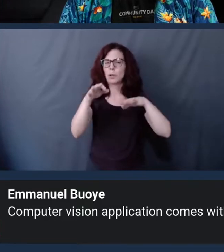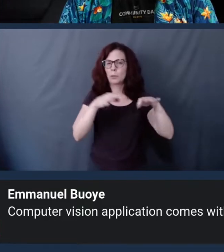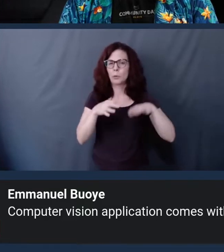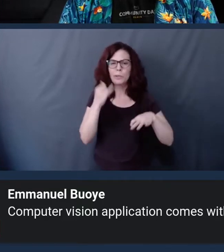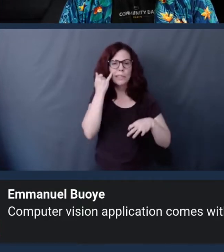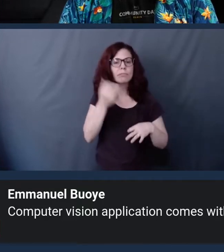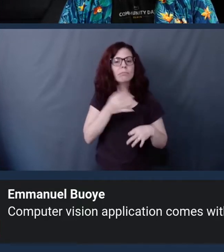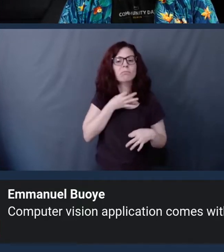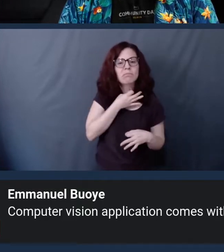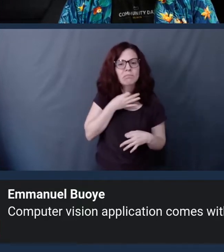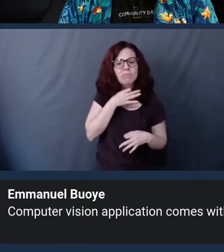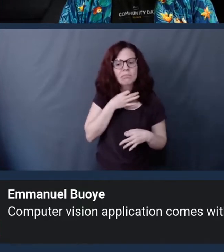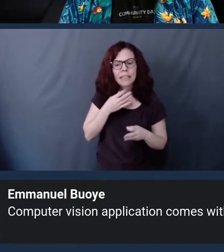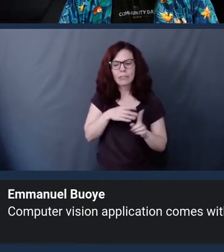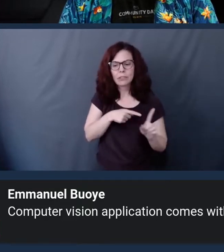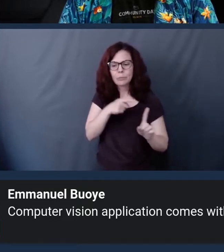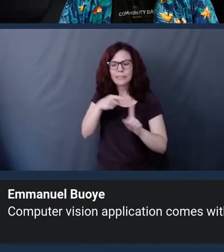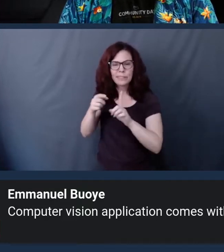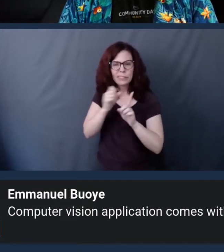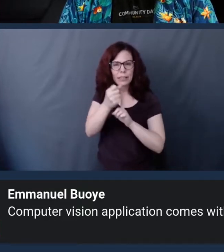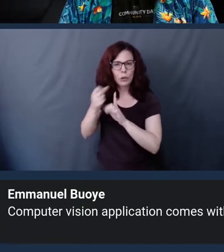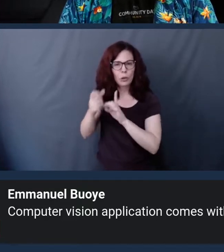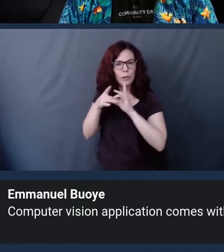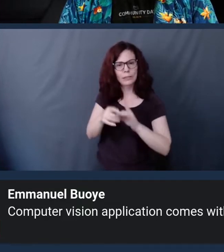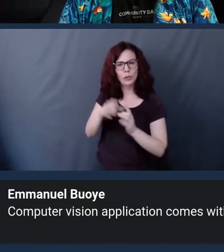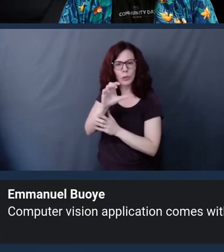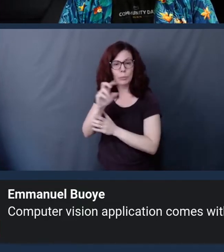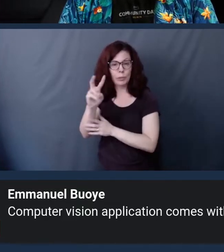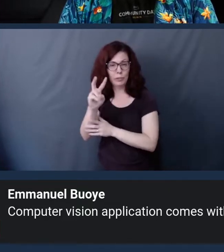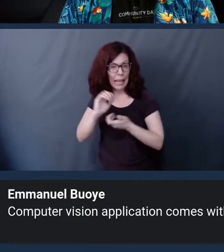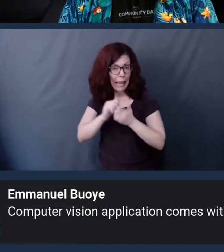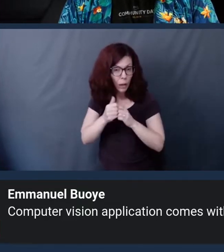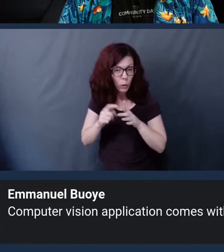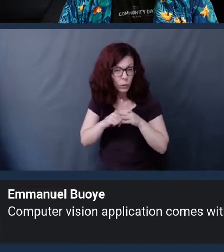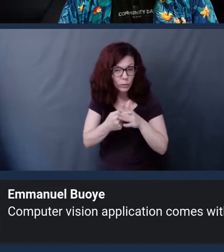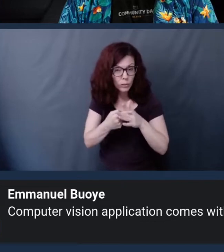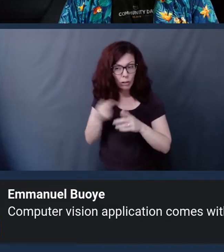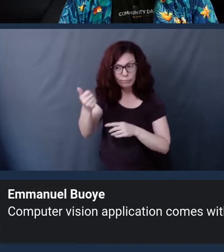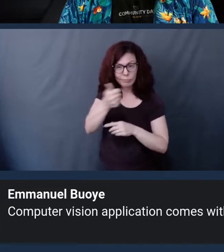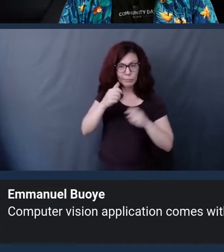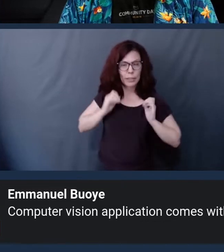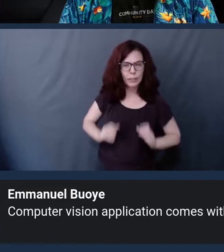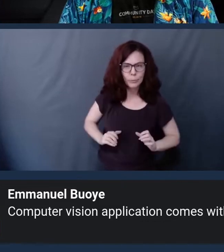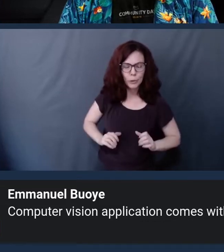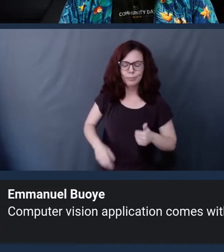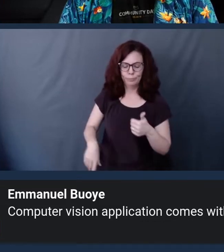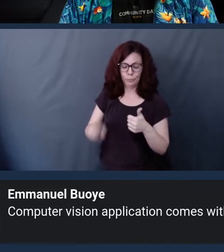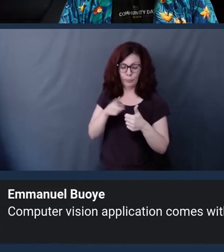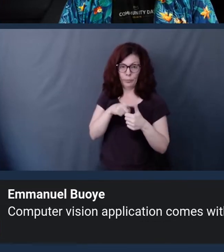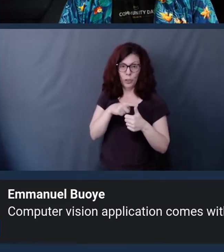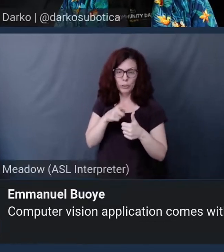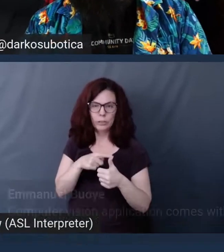and if you have specific use cases around computer vision, how can you get started as a customer? So the first thing is we encourage you to engage